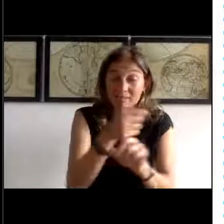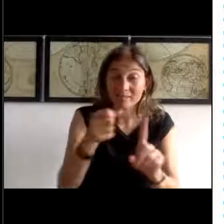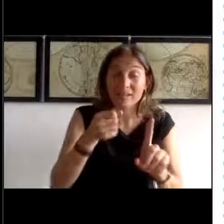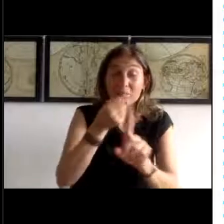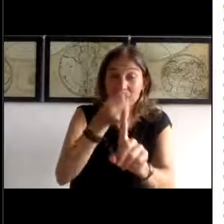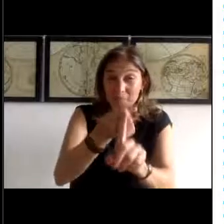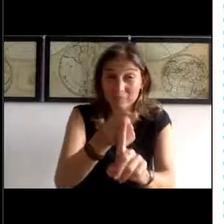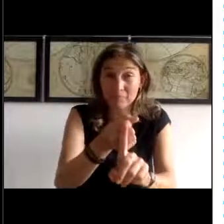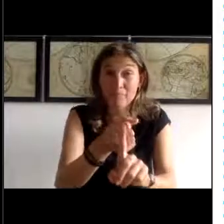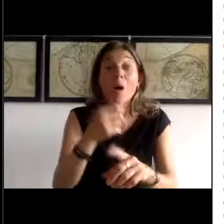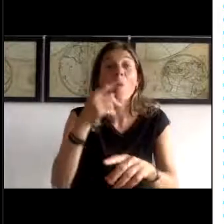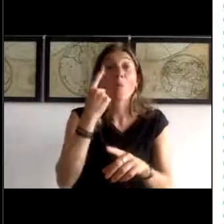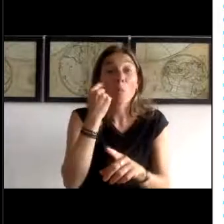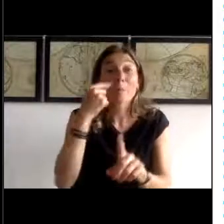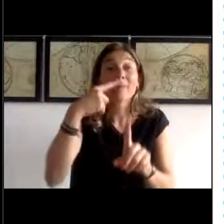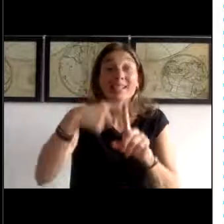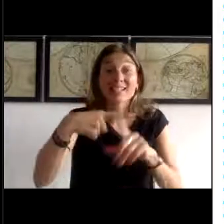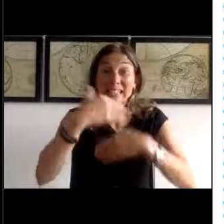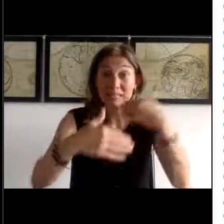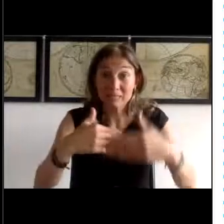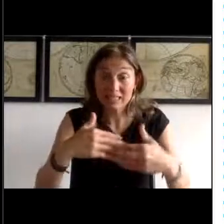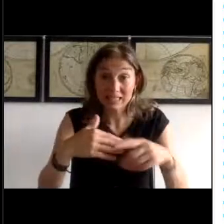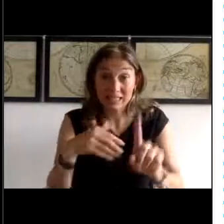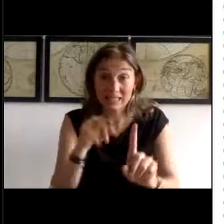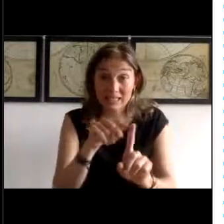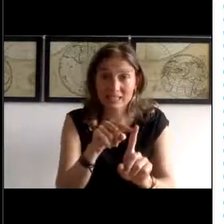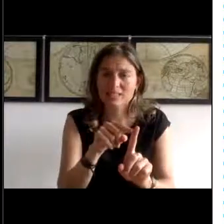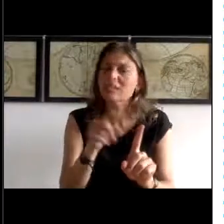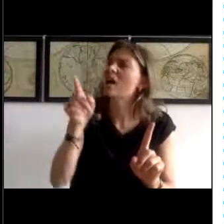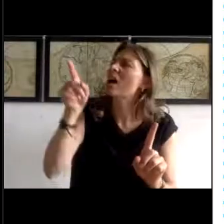including disability and also including a part of support